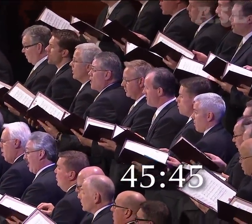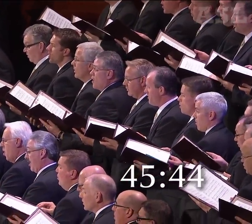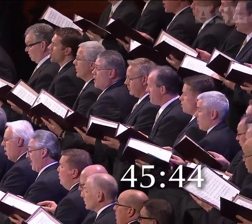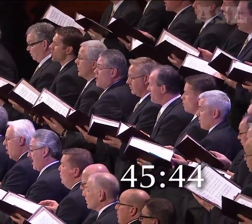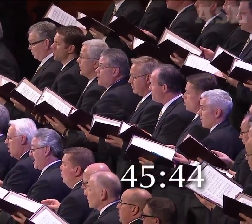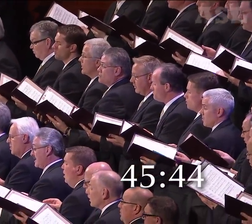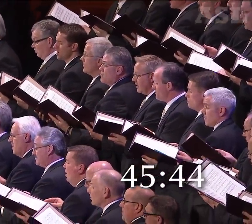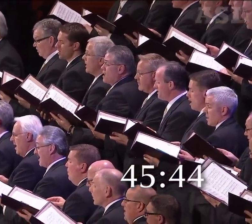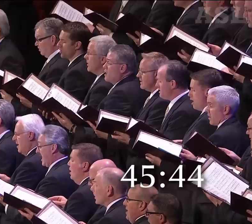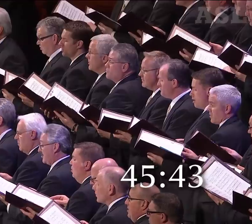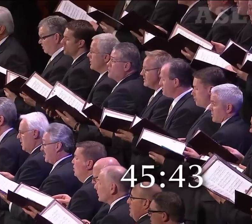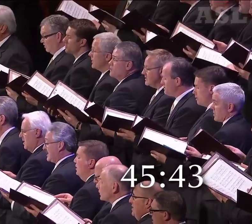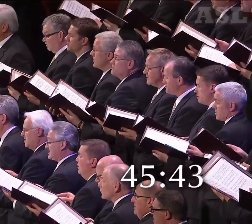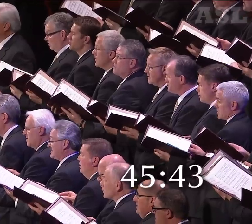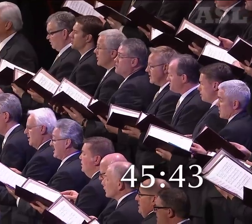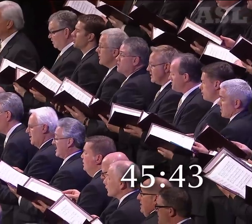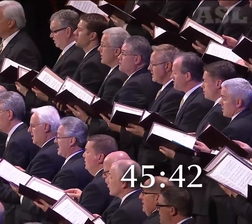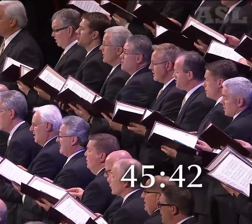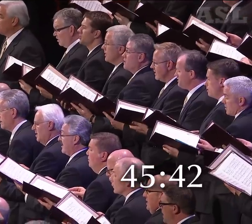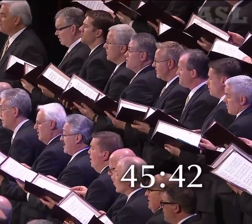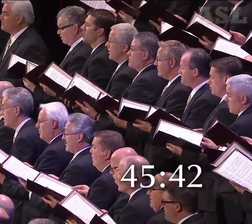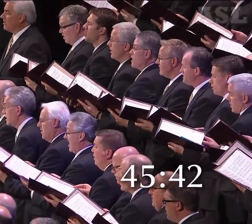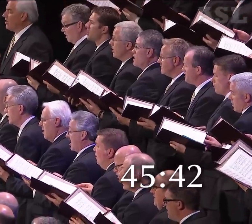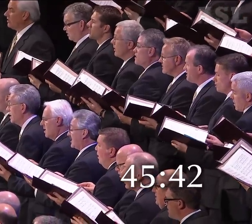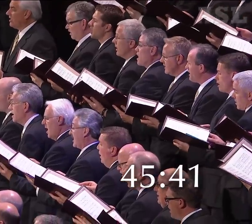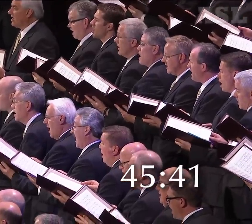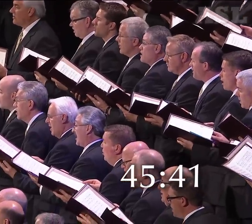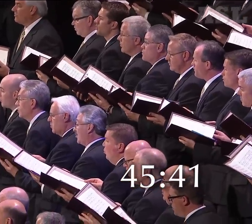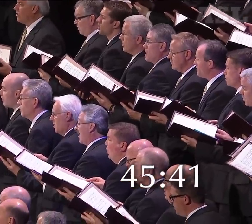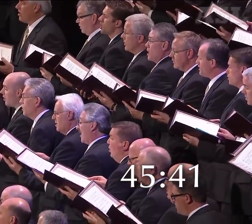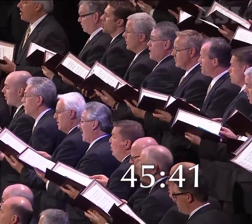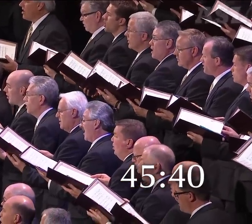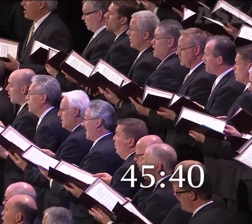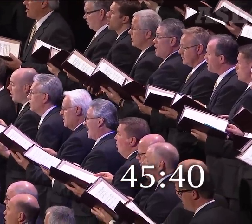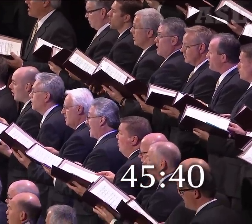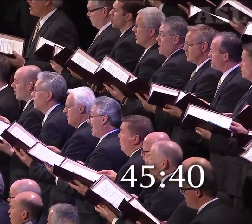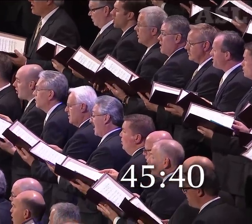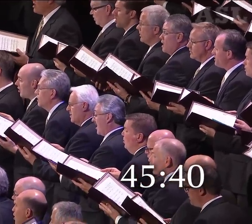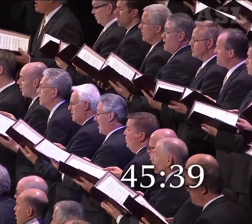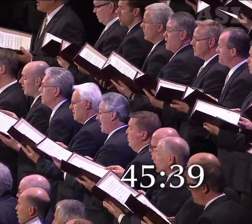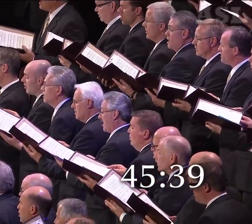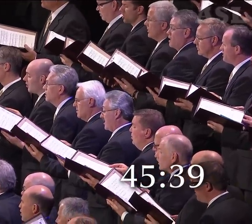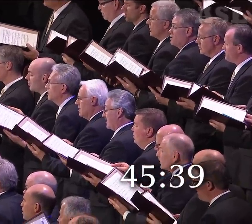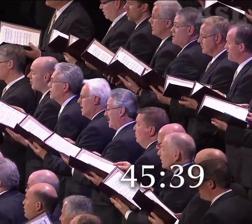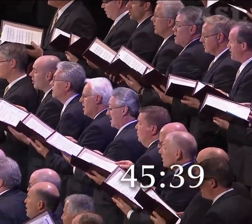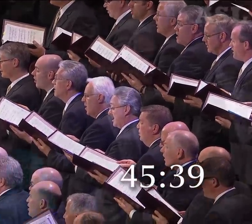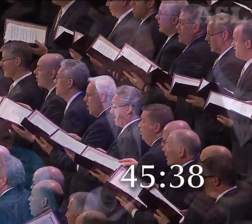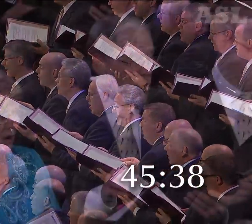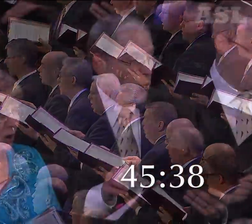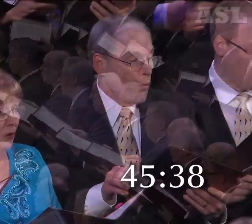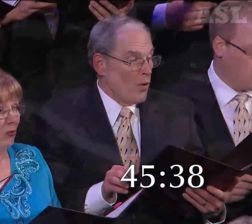THIS IS THE ENGLISH CLOSED CAPTION CHANNEL OF THE CHURCH OF JESUS CHRIST OF LATTER-DAY SAINTS.